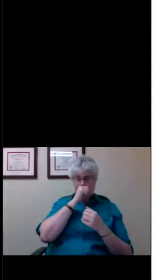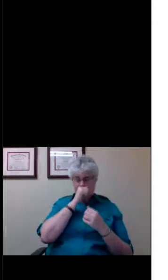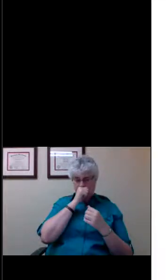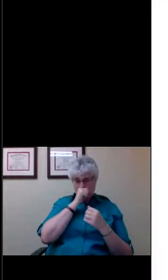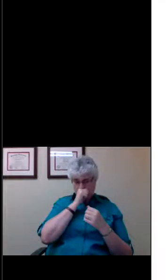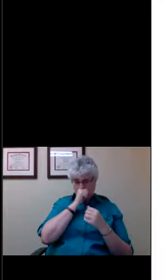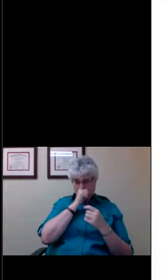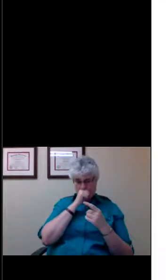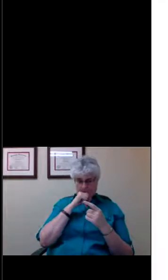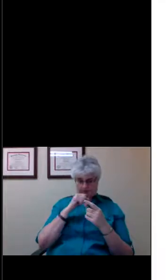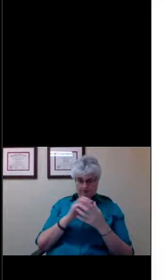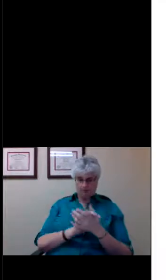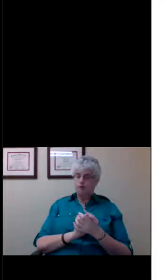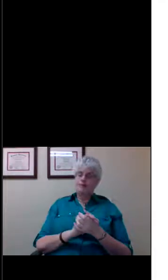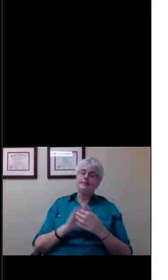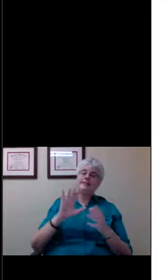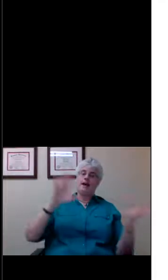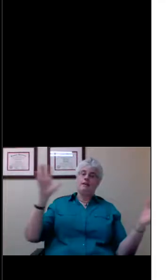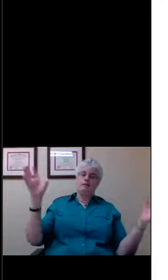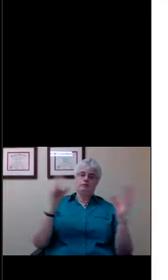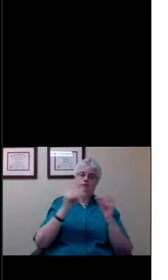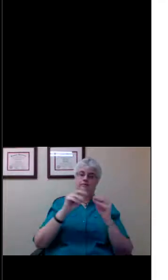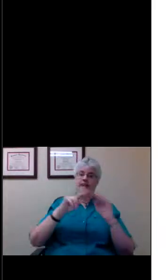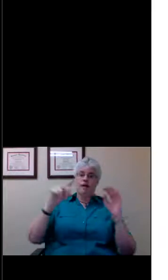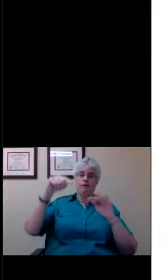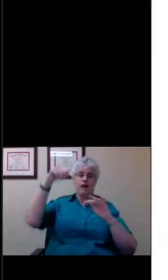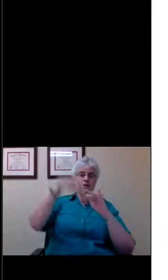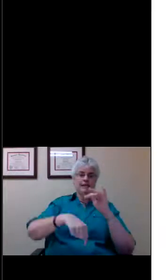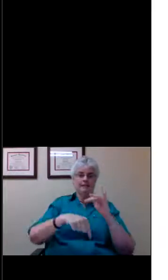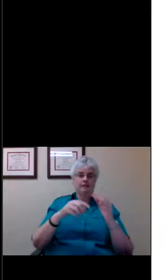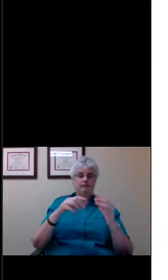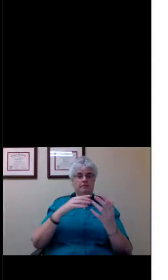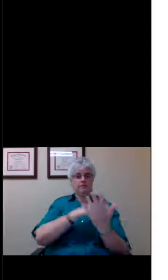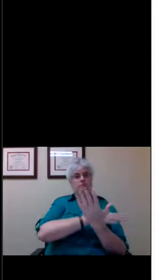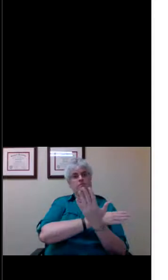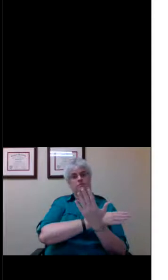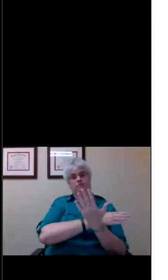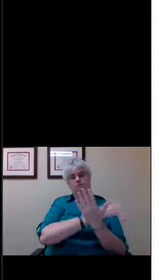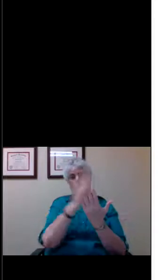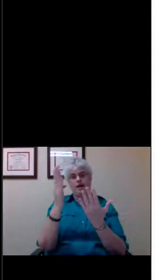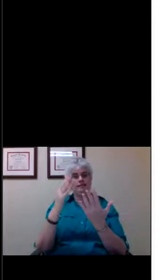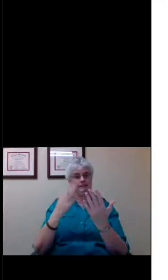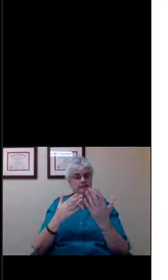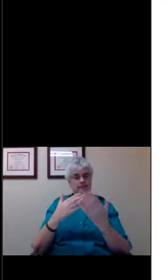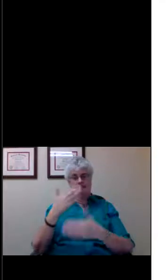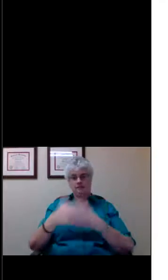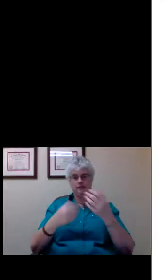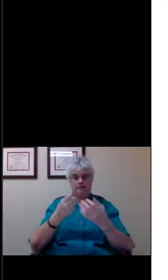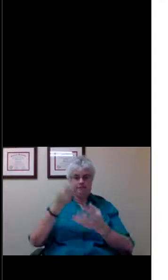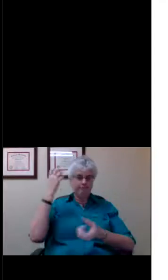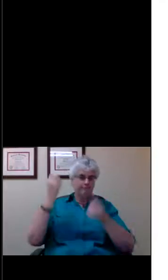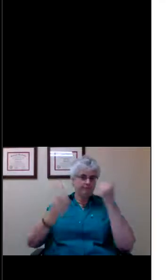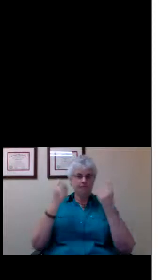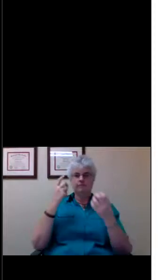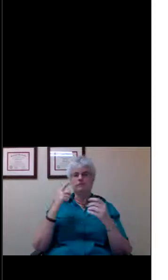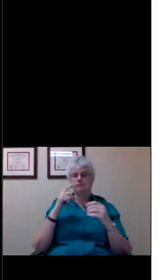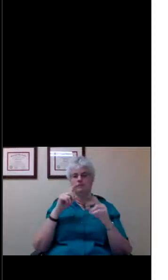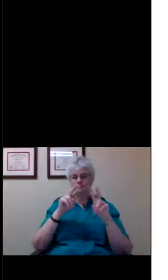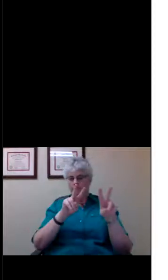to collect some data that way and it was a very comprehensive process. We're able